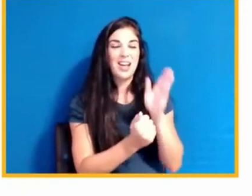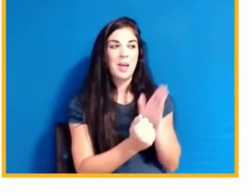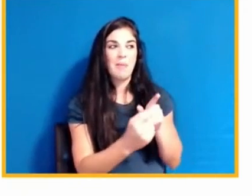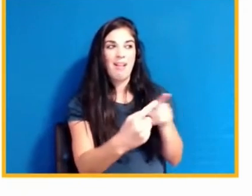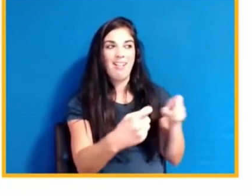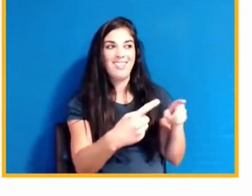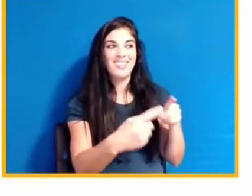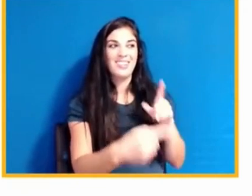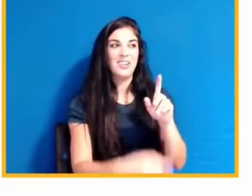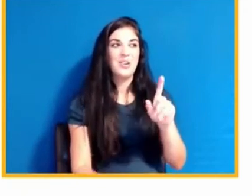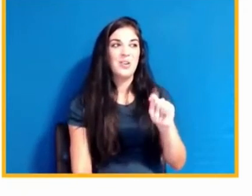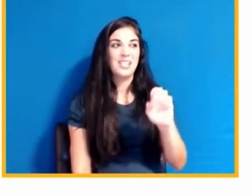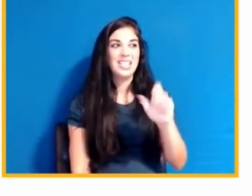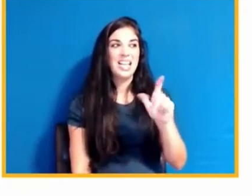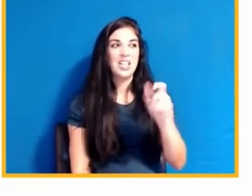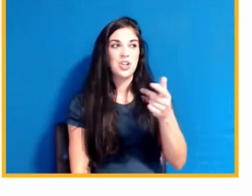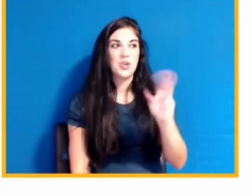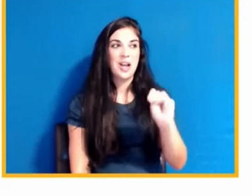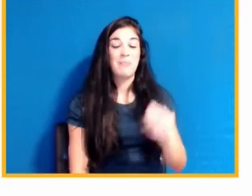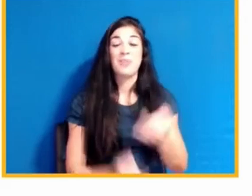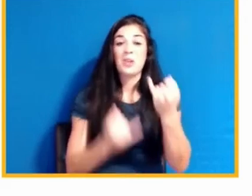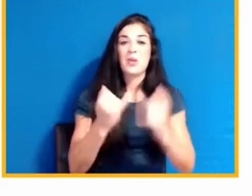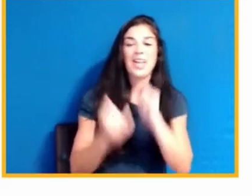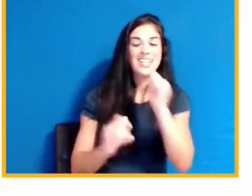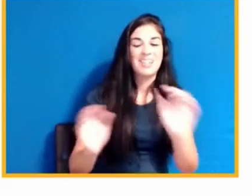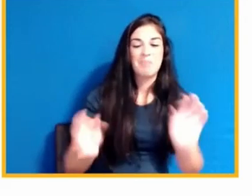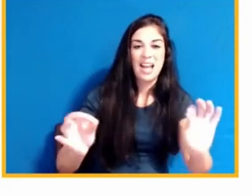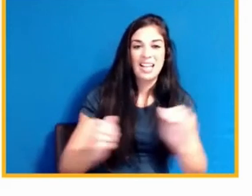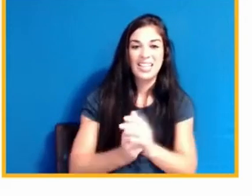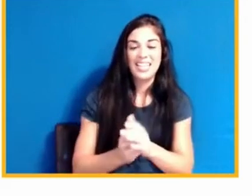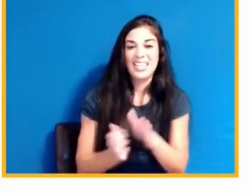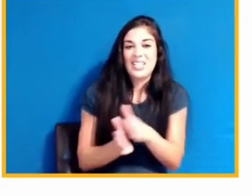And last but most certainly not least, right beside me over here